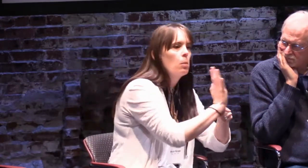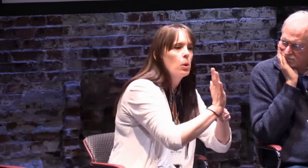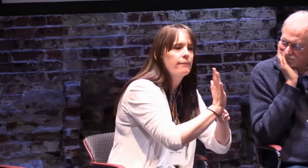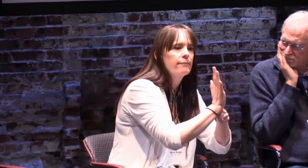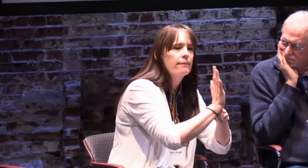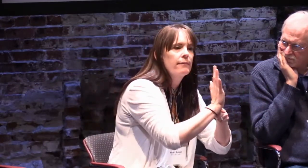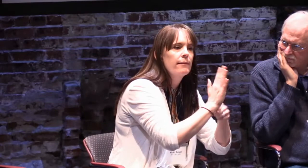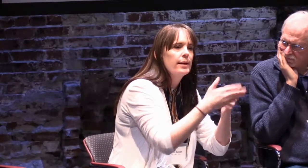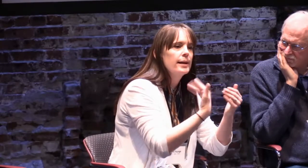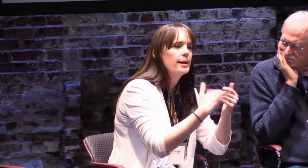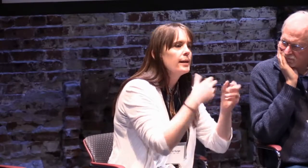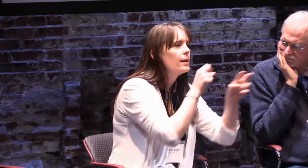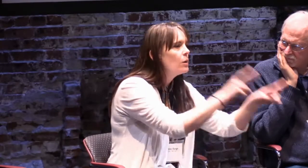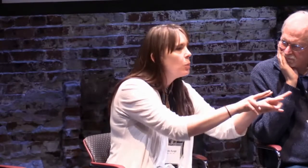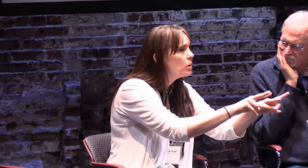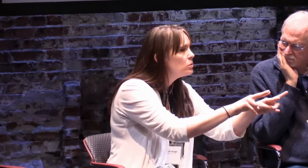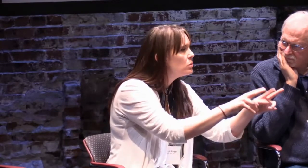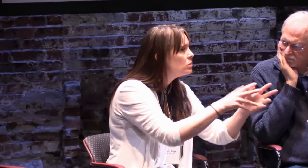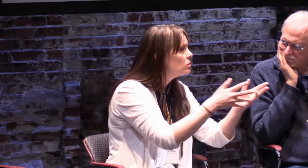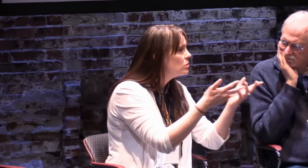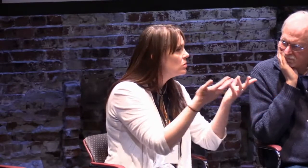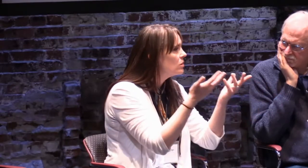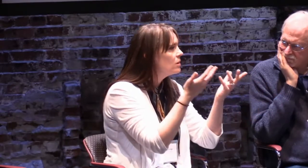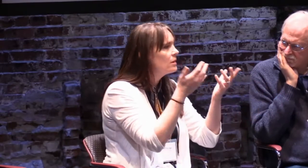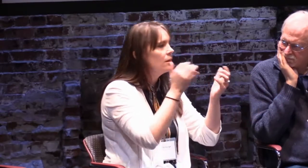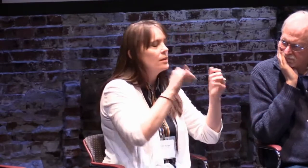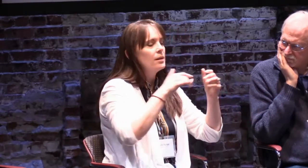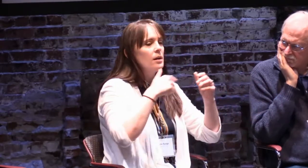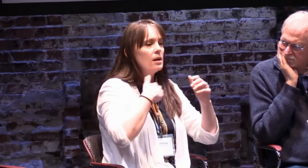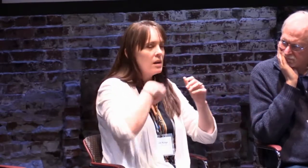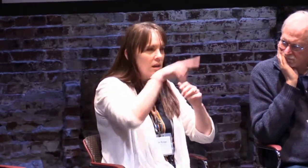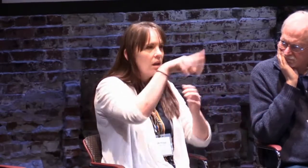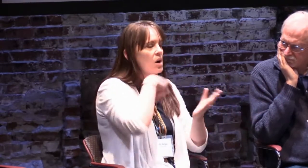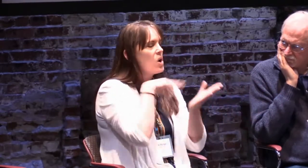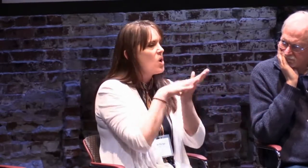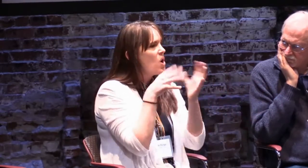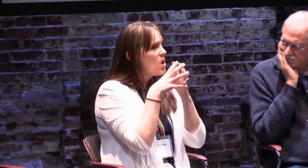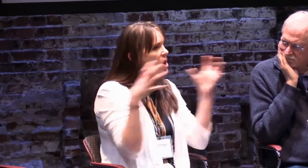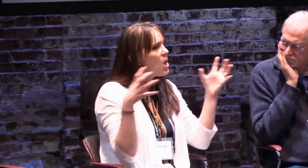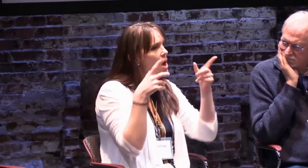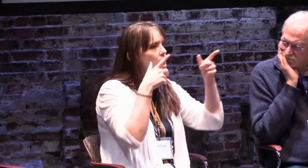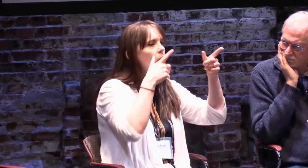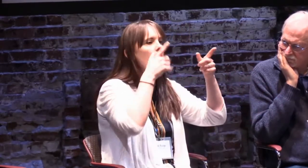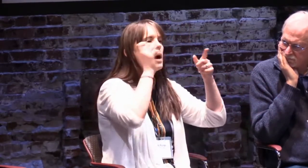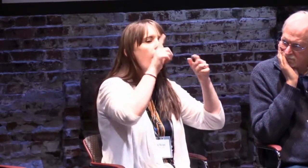Where are productions that an entire family can go to? Whether it be live theater or film.